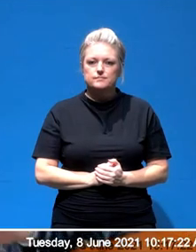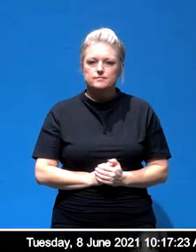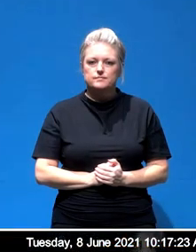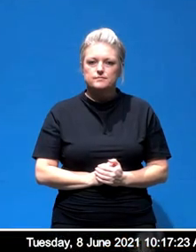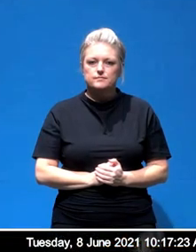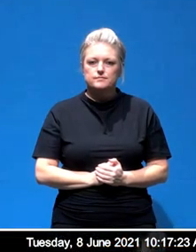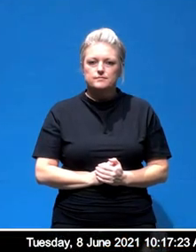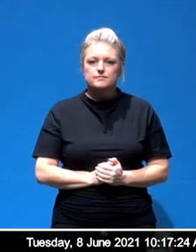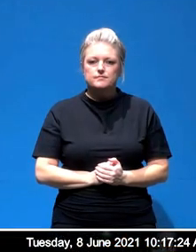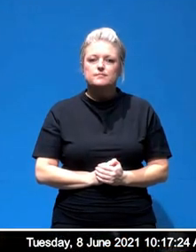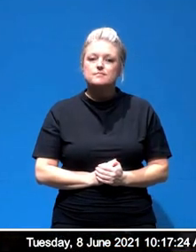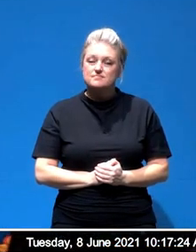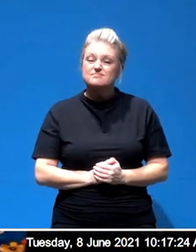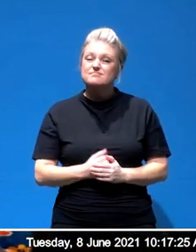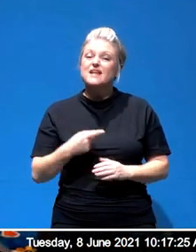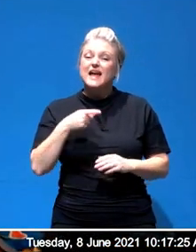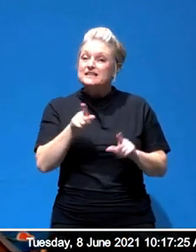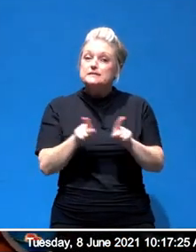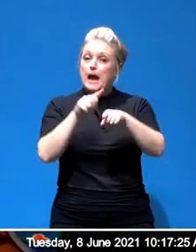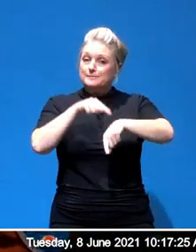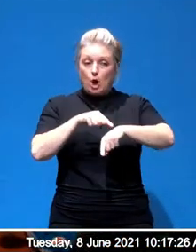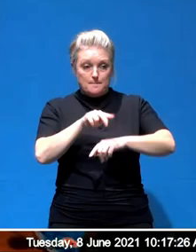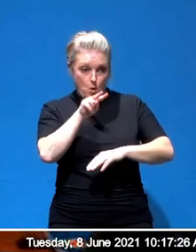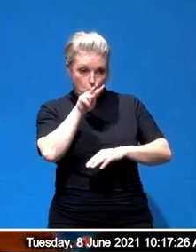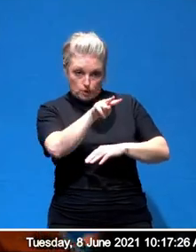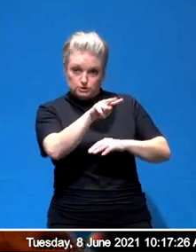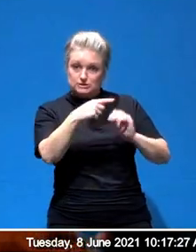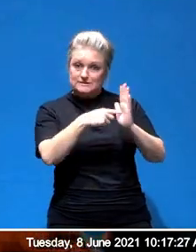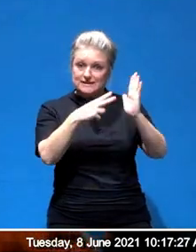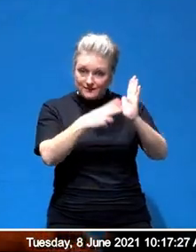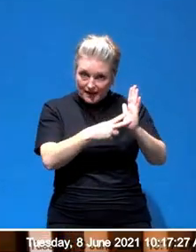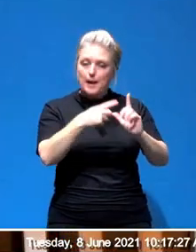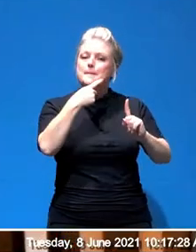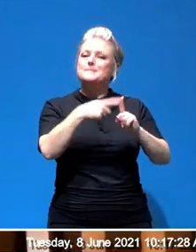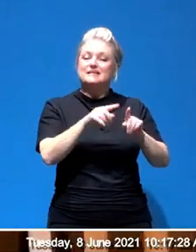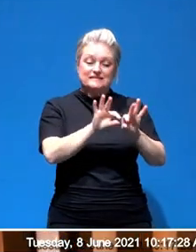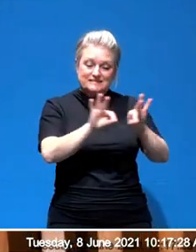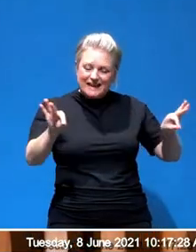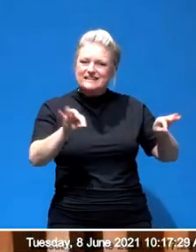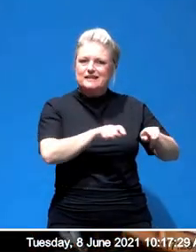He's doing his sticks all at the same time, so breaking up sticks and watching Cop Shop, which is fun for him.